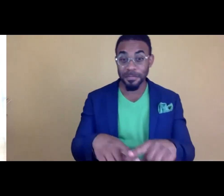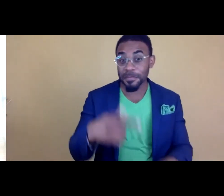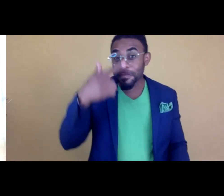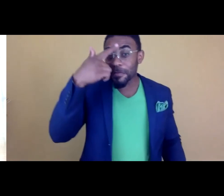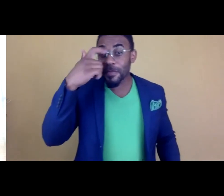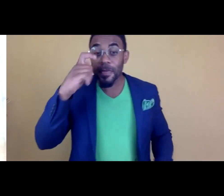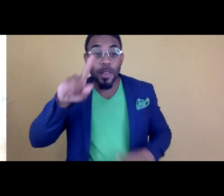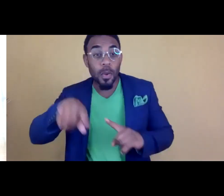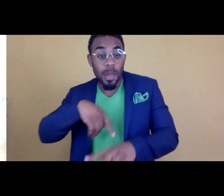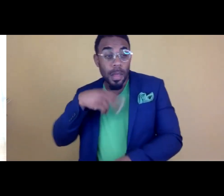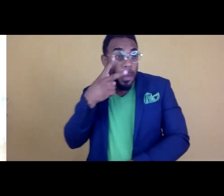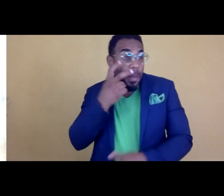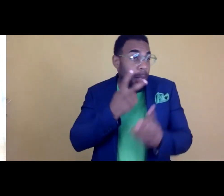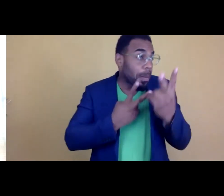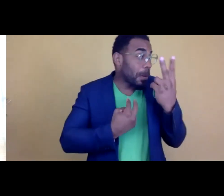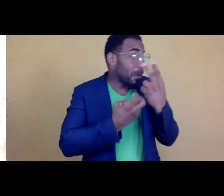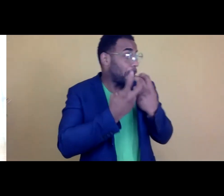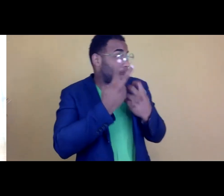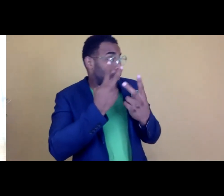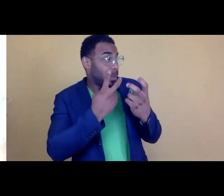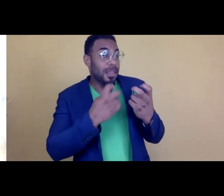Porque cuándo hay dudas, Siempre los pruebamos mal.